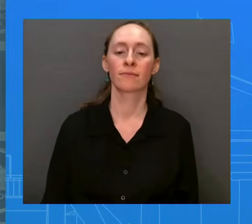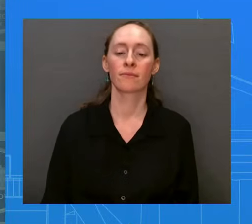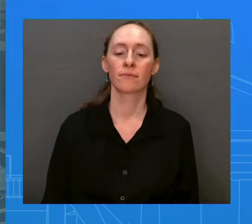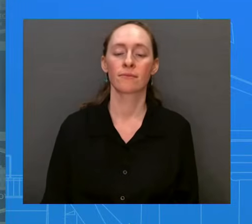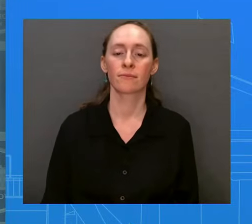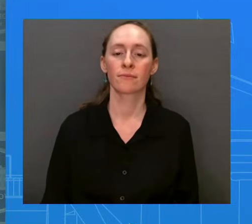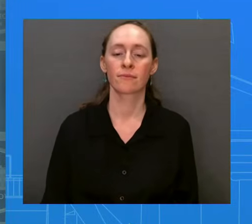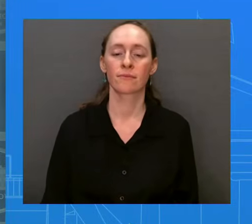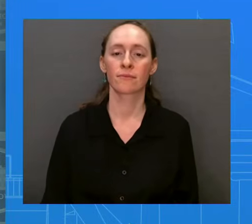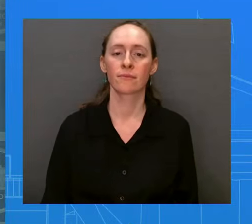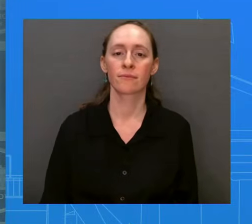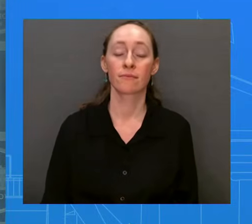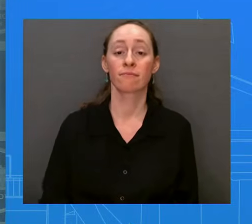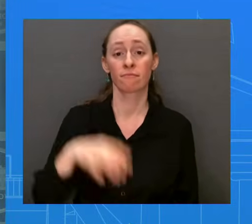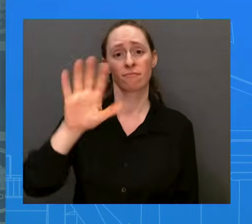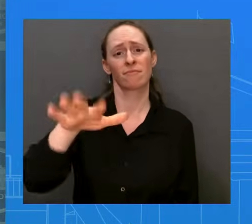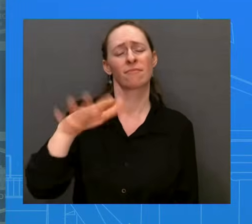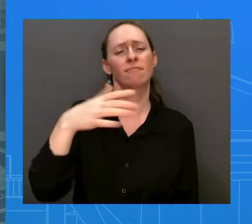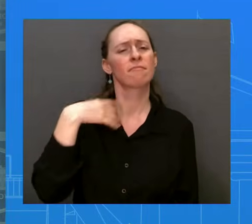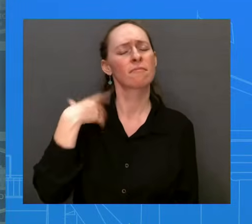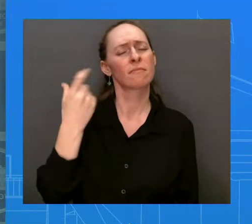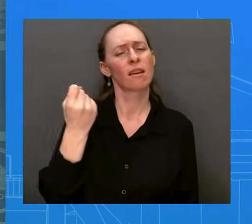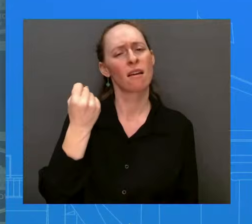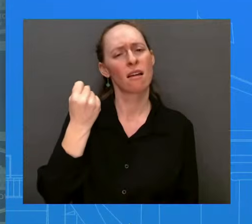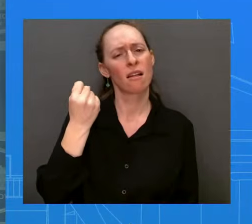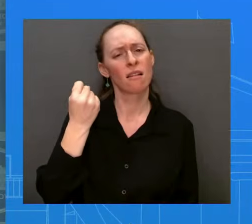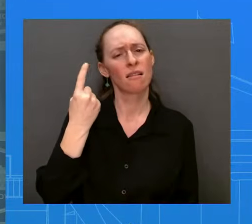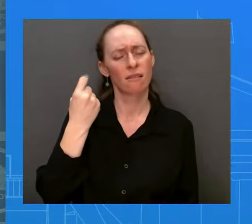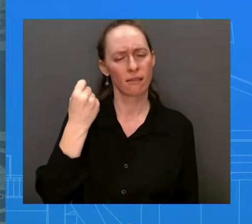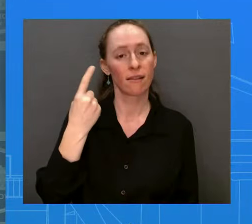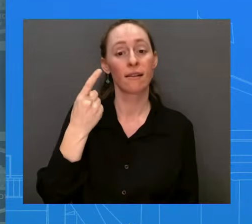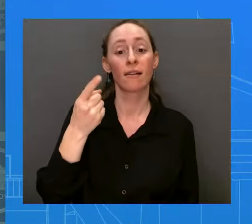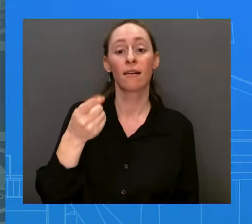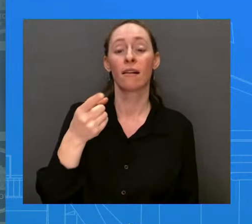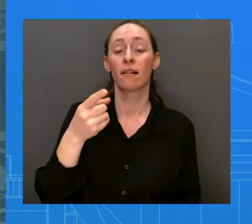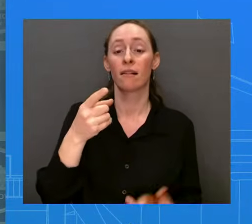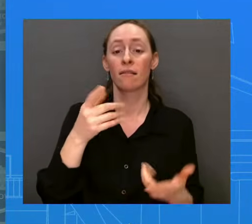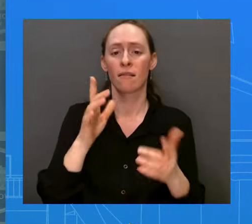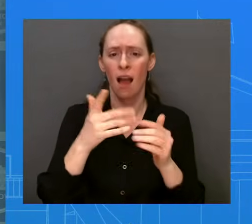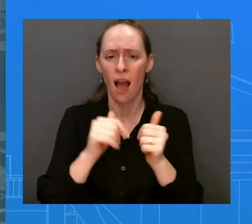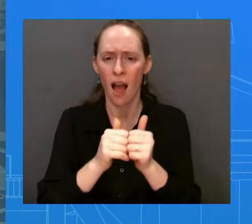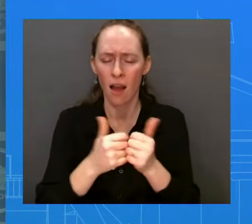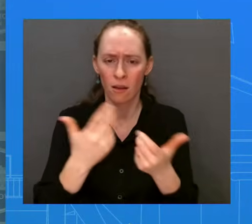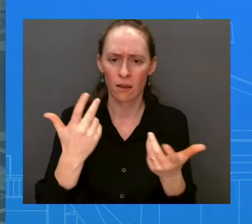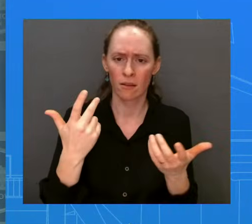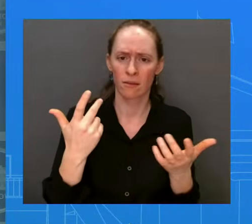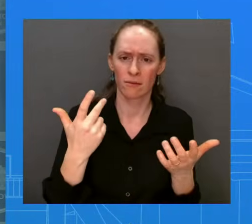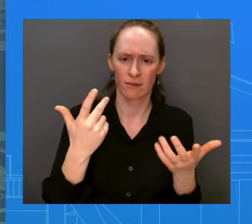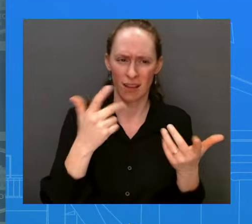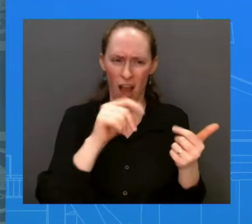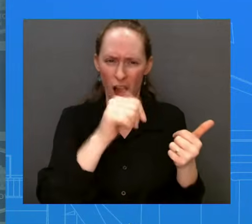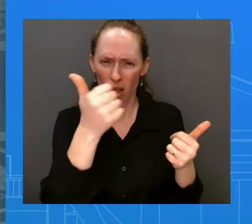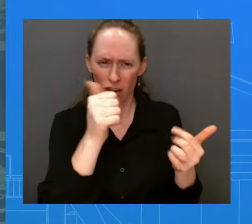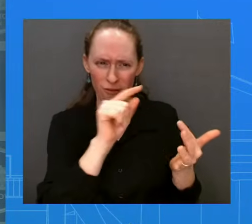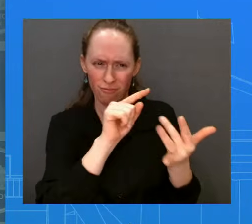to the PRC's other intelligence platforms used over the United States. But in the future,